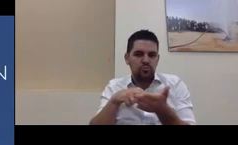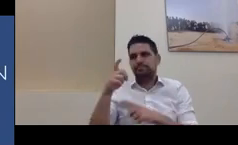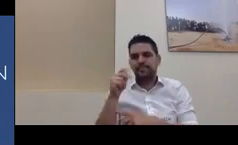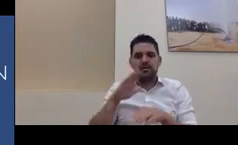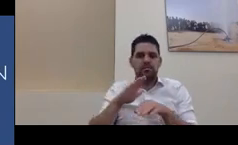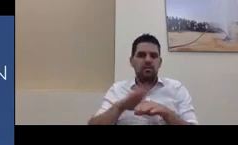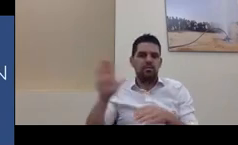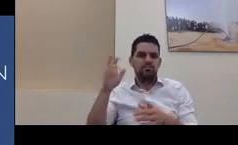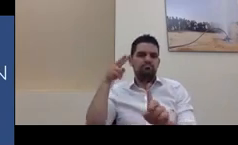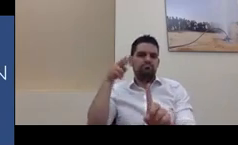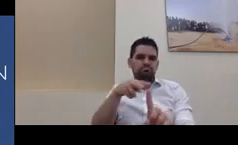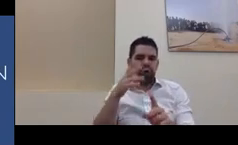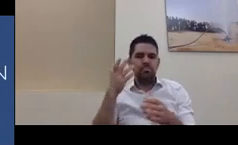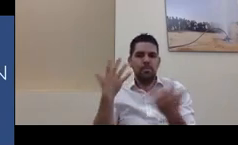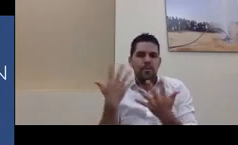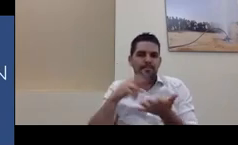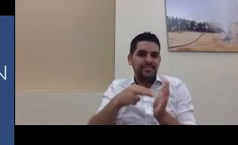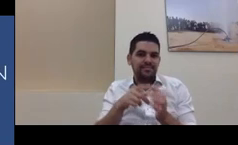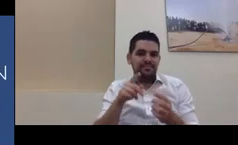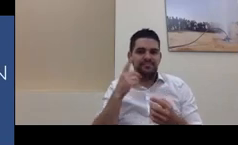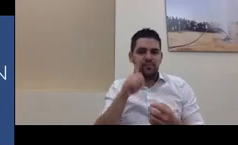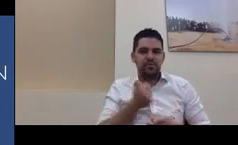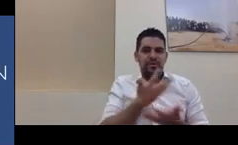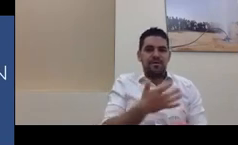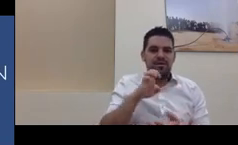So, expanding on their perception of what it means